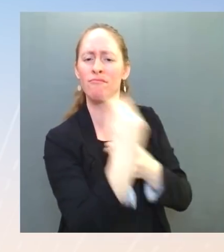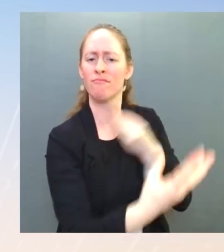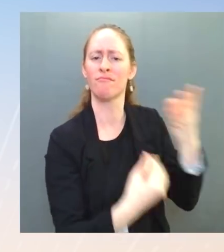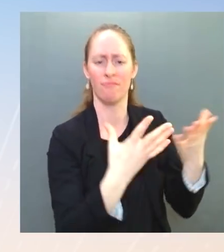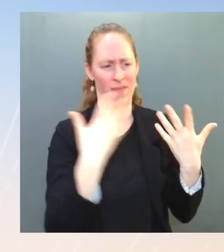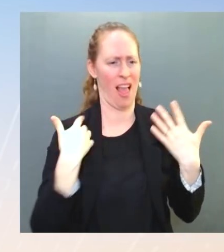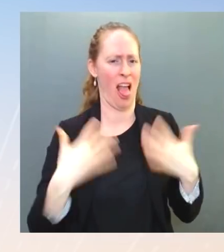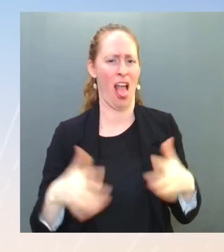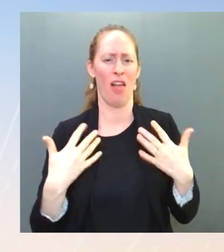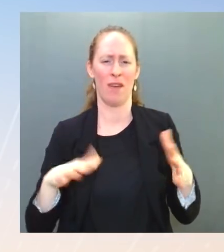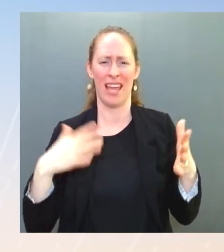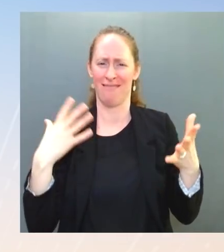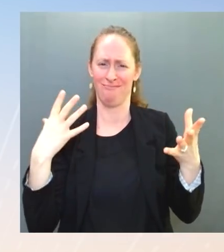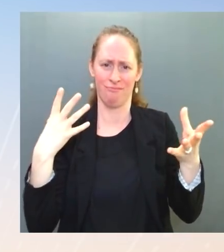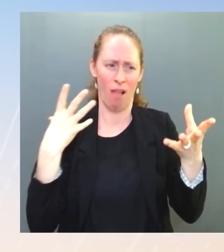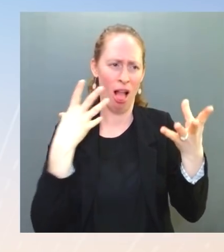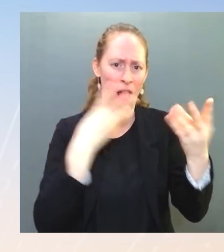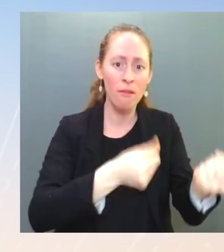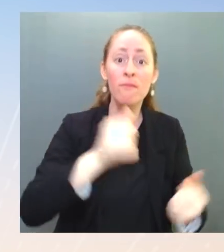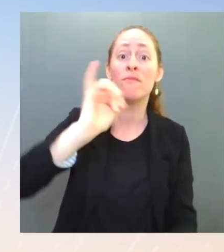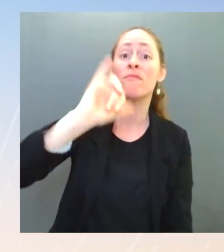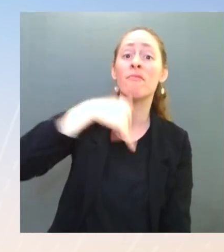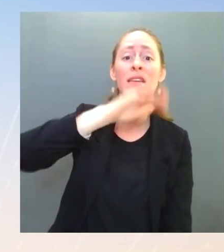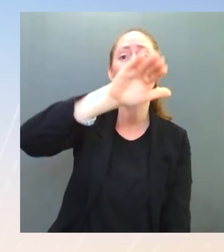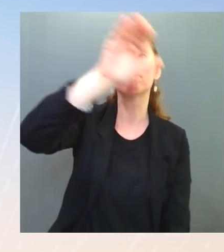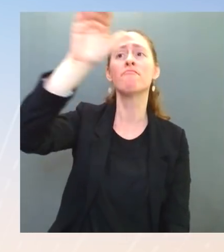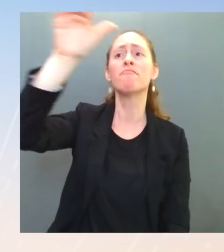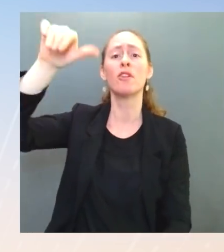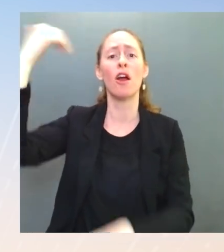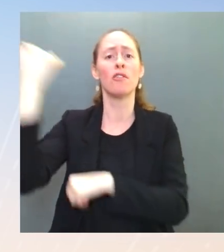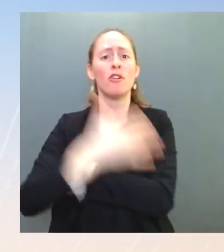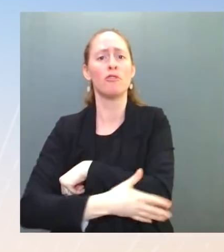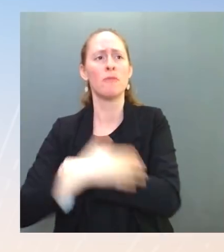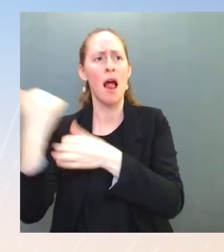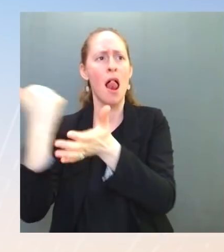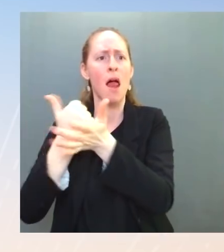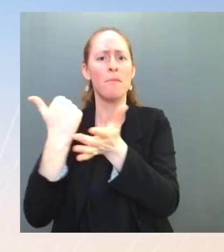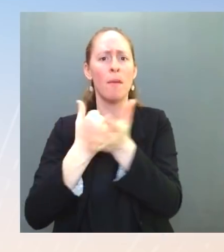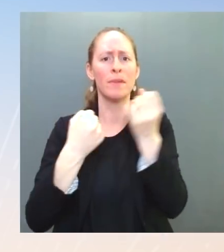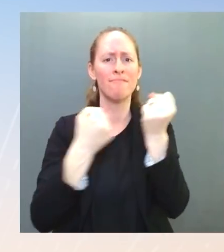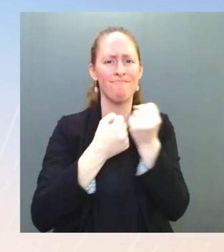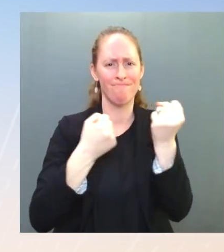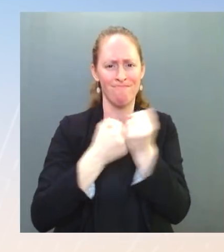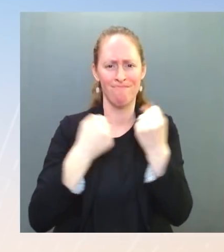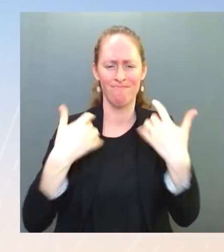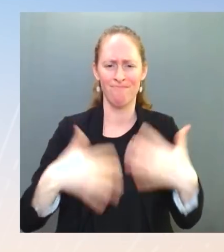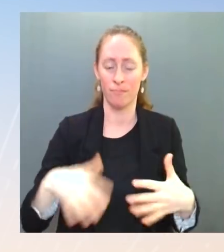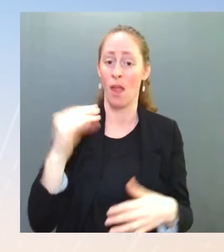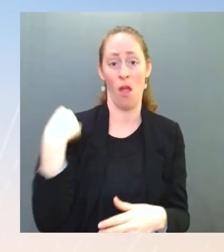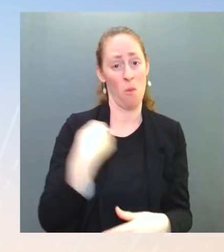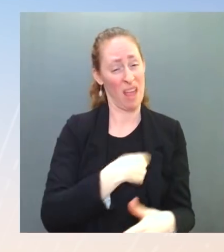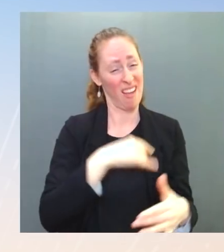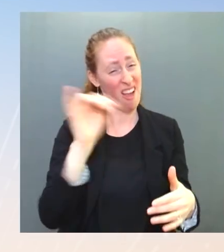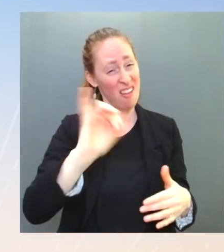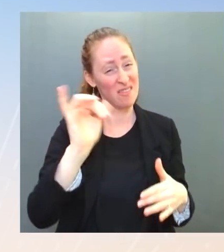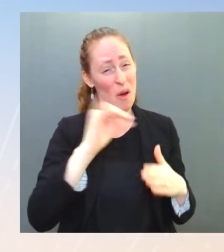and leading the world in a package of economic sanctions that has had a crippling impact on the Russian economy. Those are the most important factors.